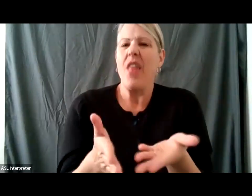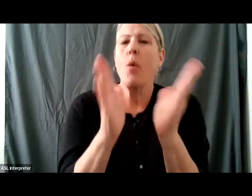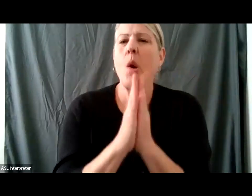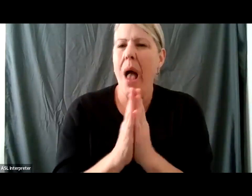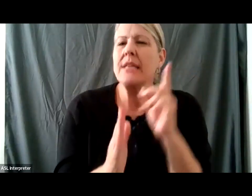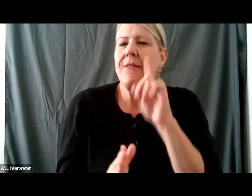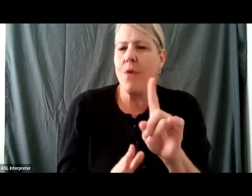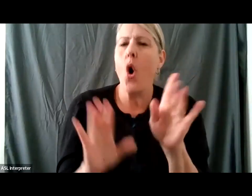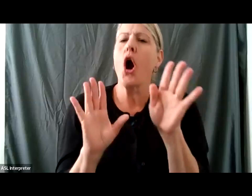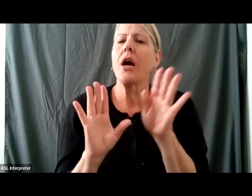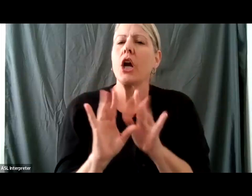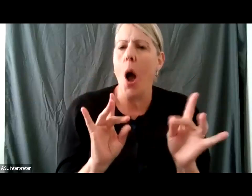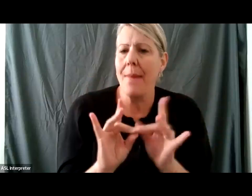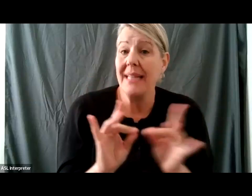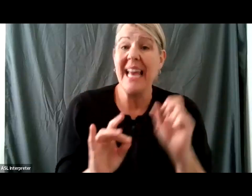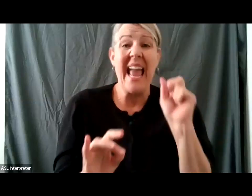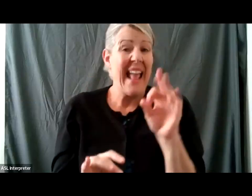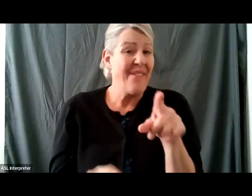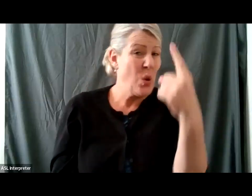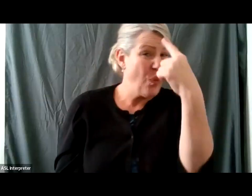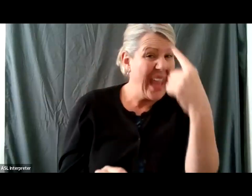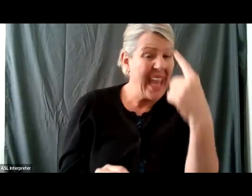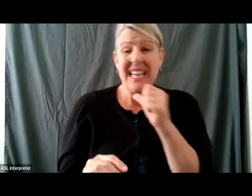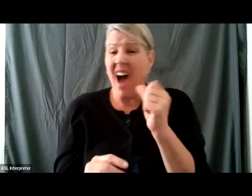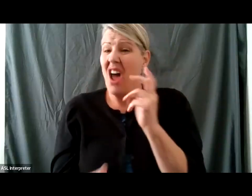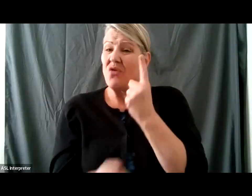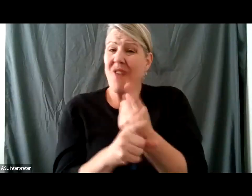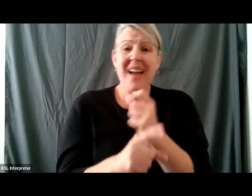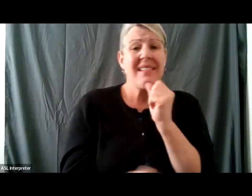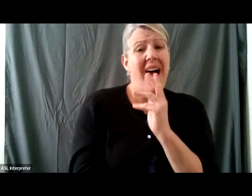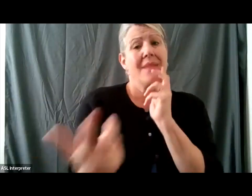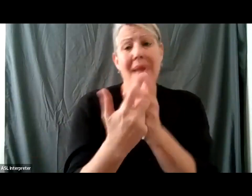If you think something goes too far, doesn't go far enough, we want to hear from you because